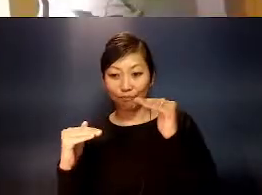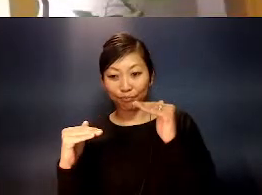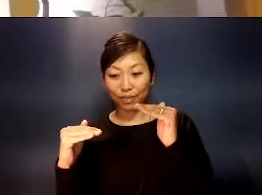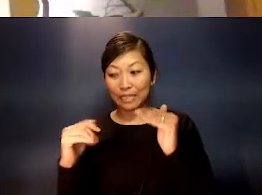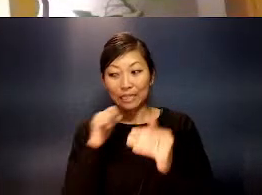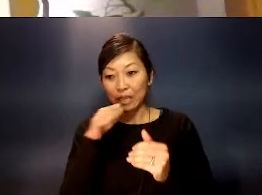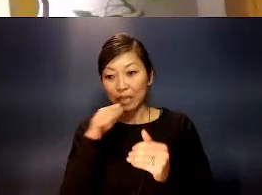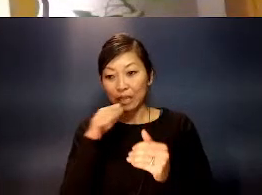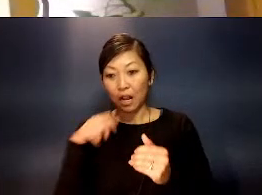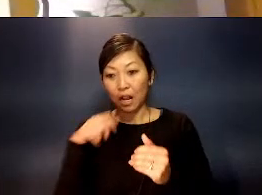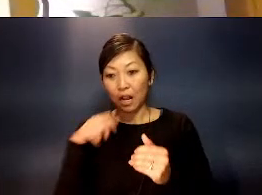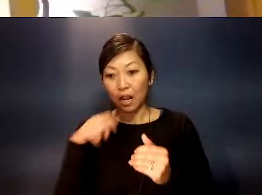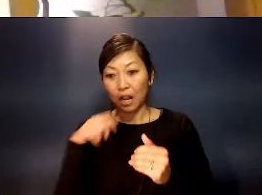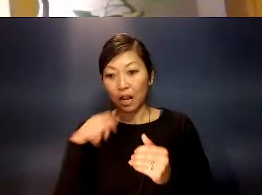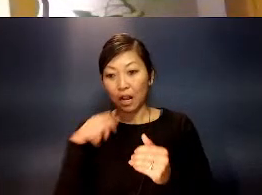[ NO RESPONSE HEARD ]